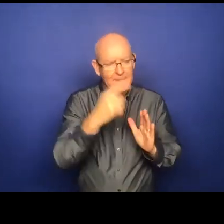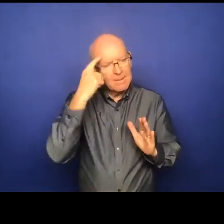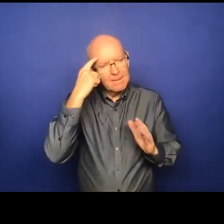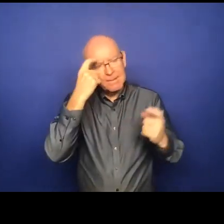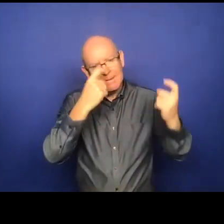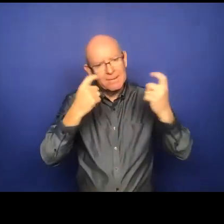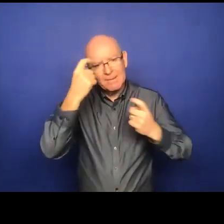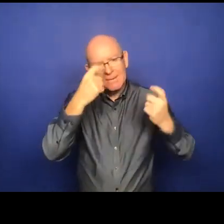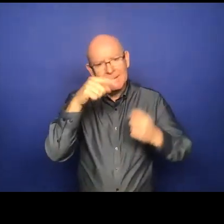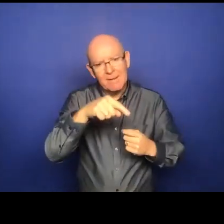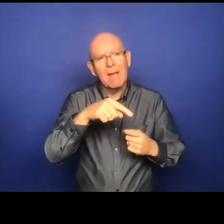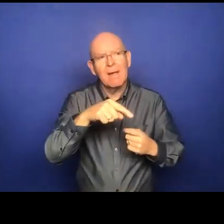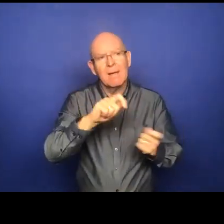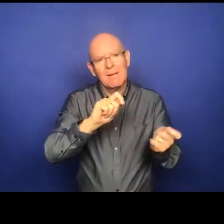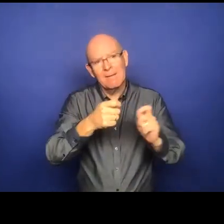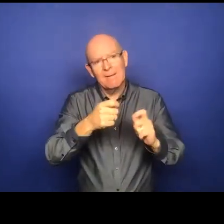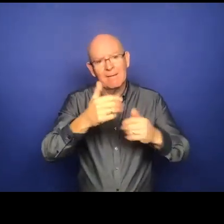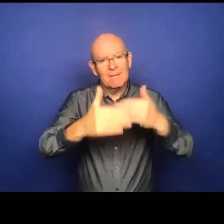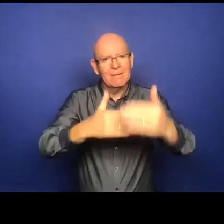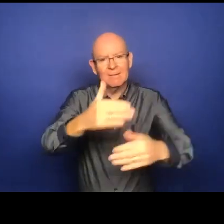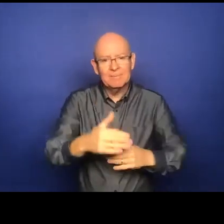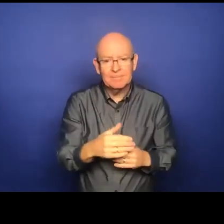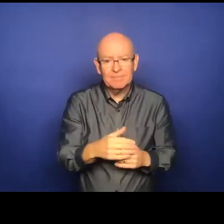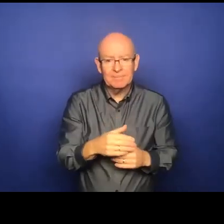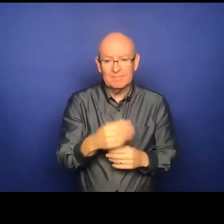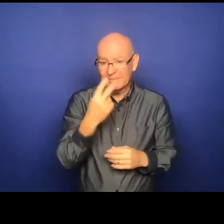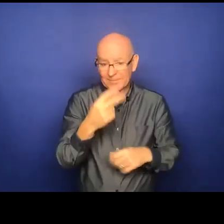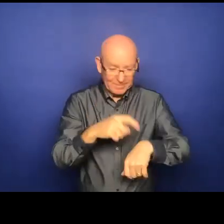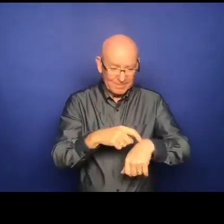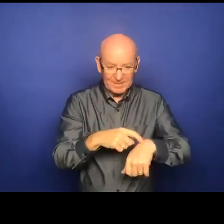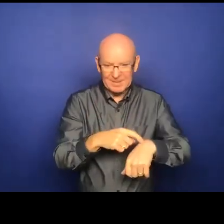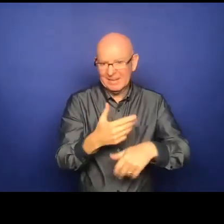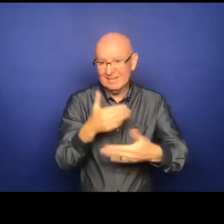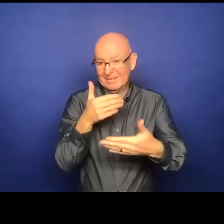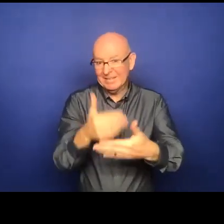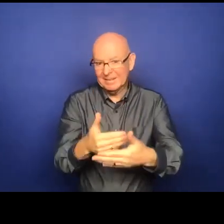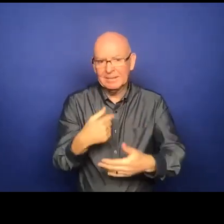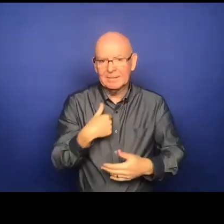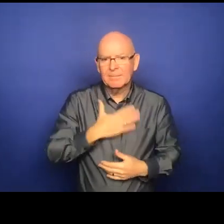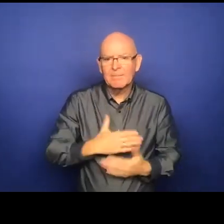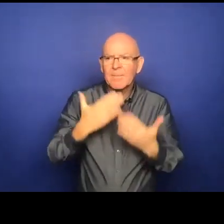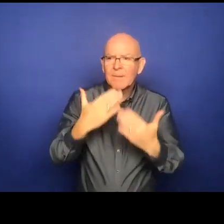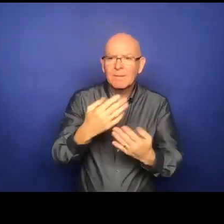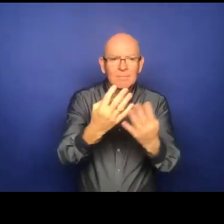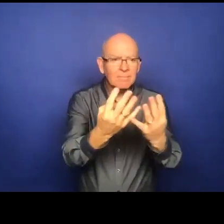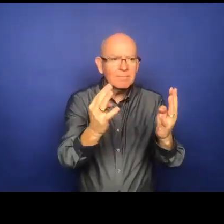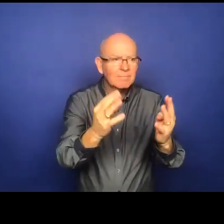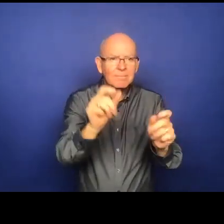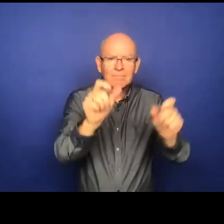will help policy makers move forward. Coming to the last minute. We would like to thank the panelists, we would like to thank the